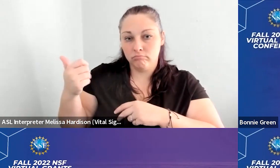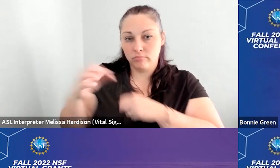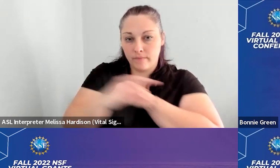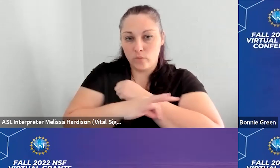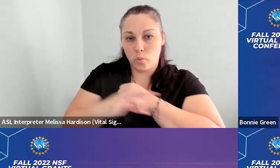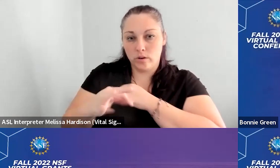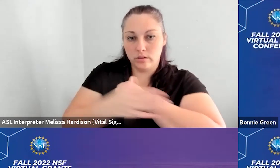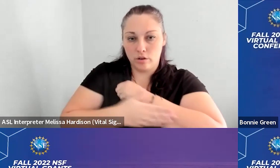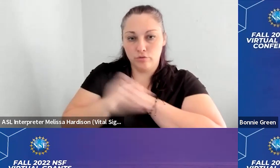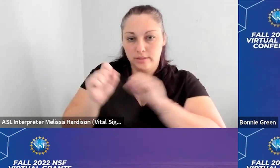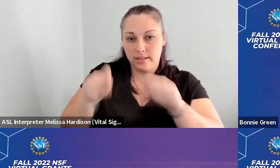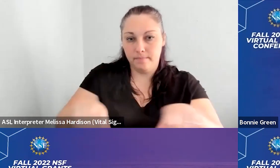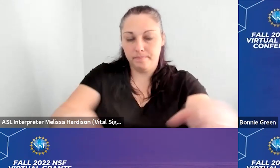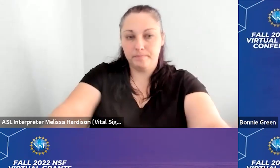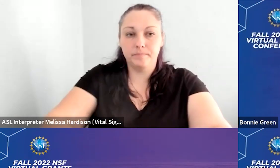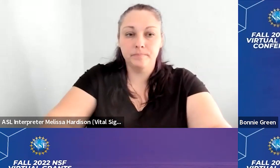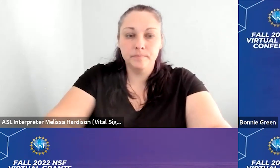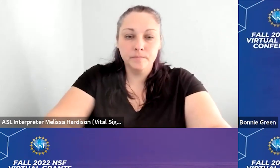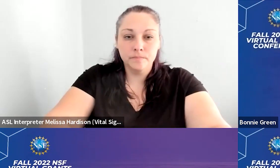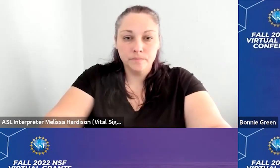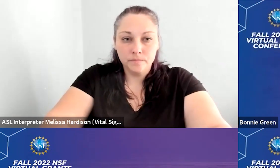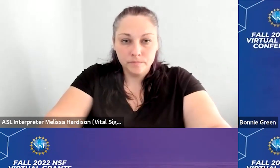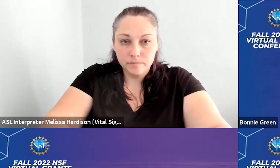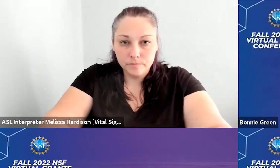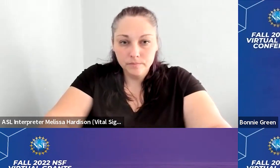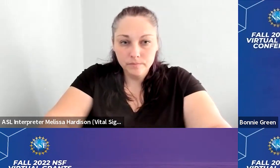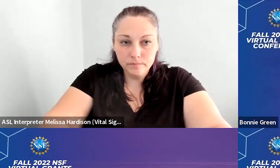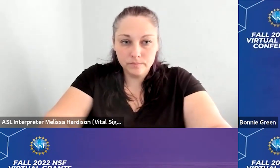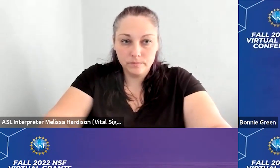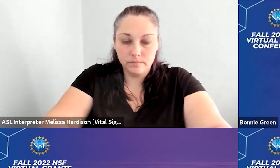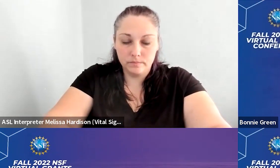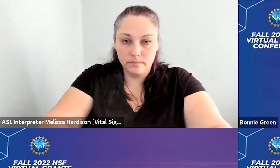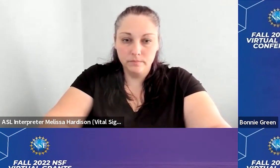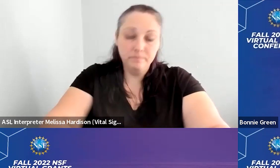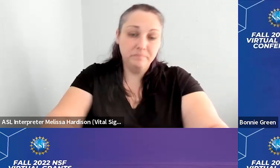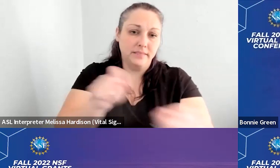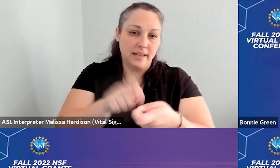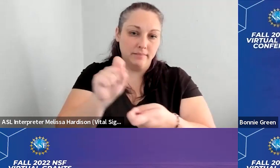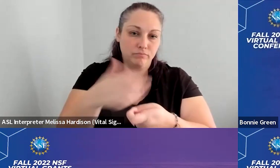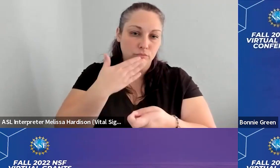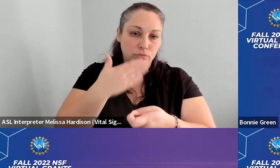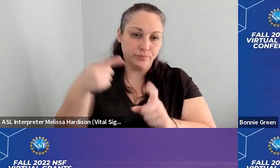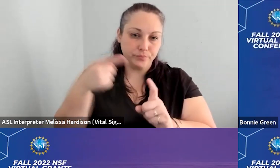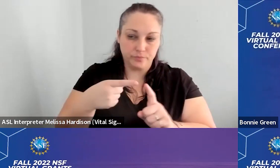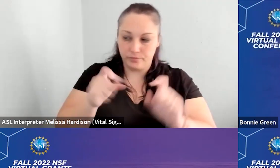Bonnie Green: Yes, right. There's not a -- right. Exactly, Luis. That's a good point.